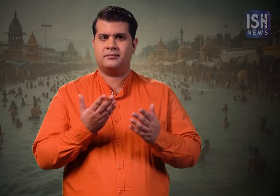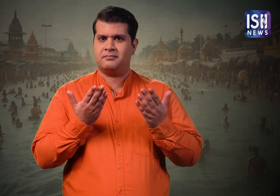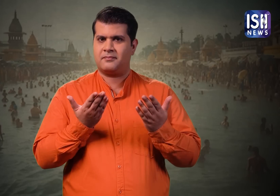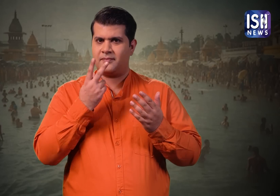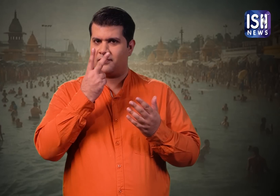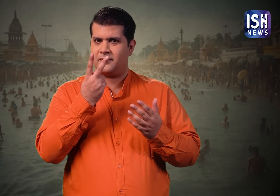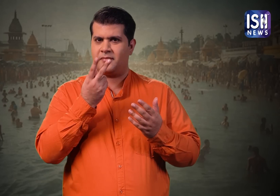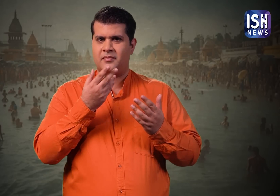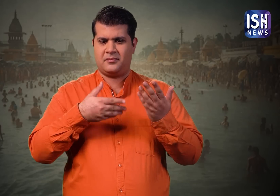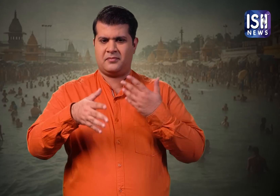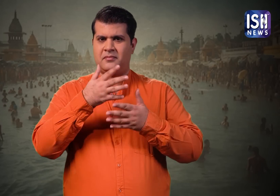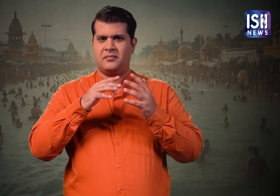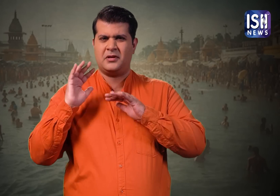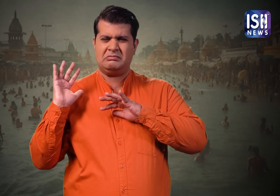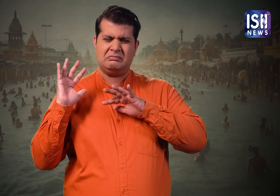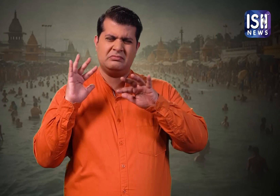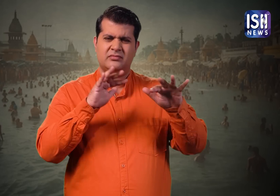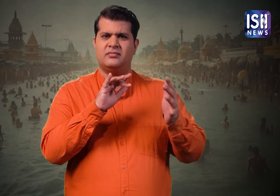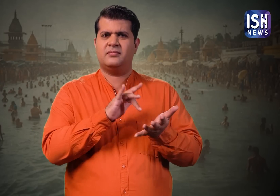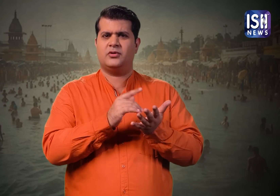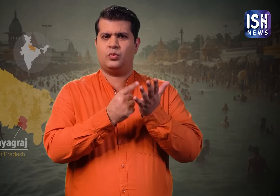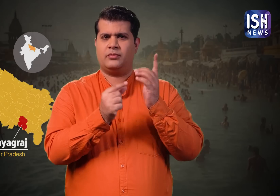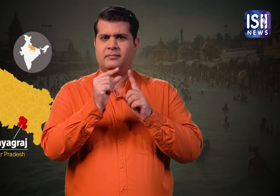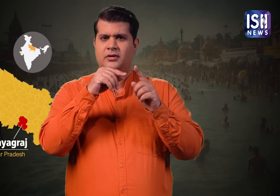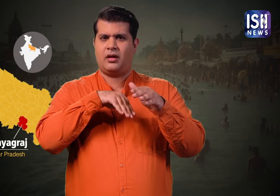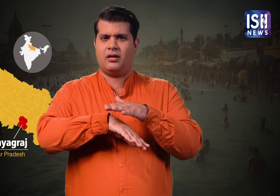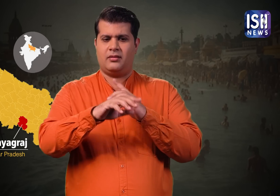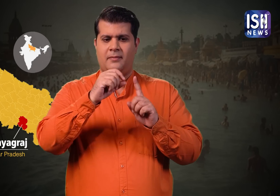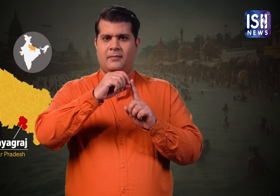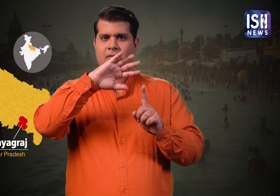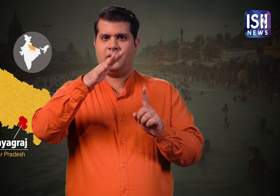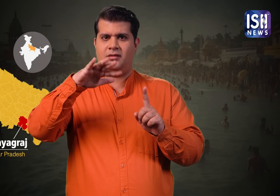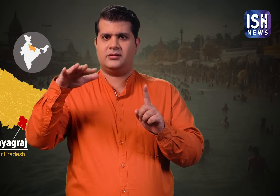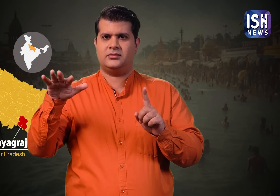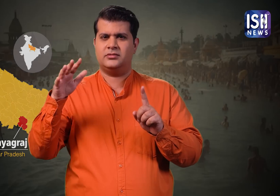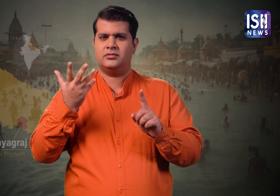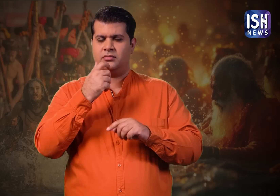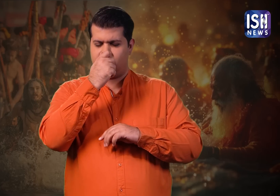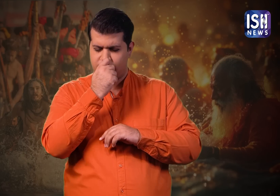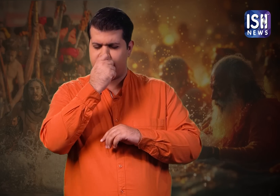A lot of people have gathered in Uttar Pradesh’s Prayagraj to take the holy dip.